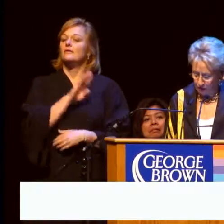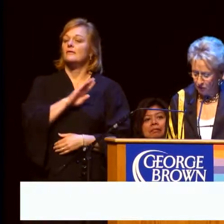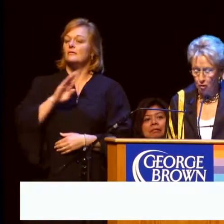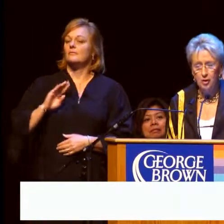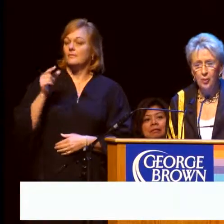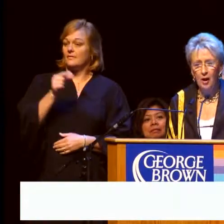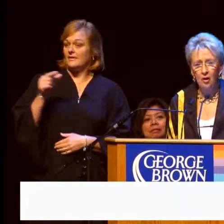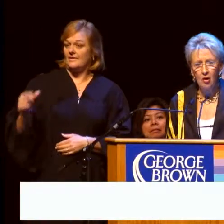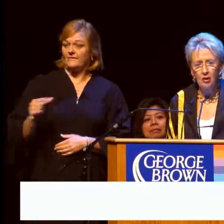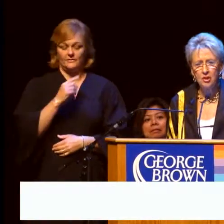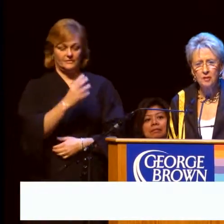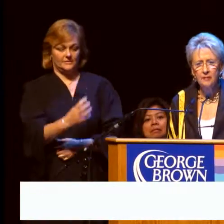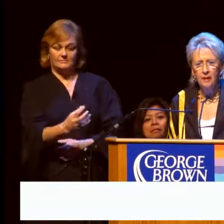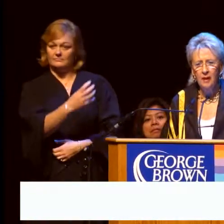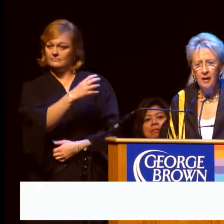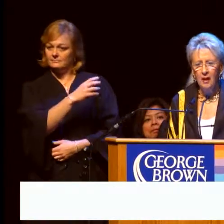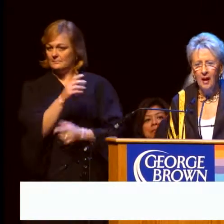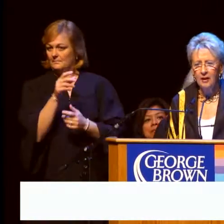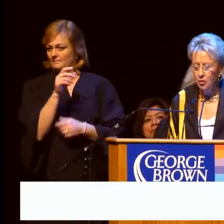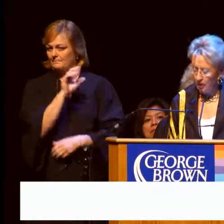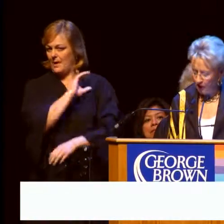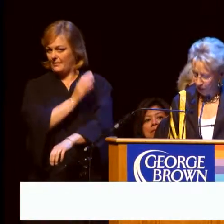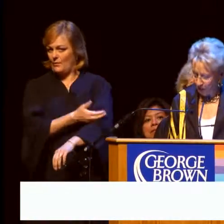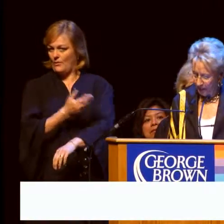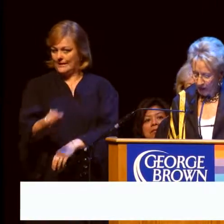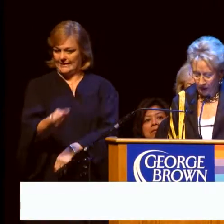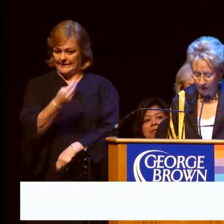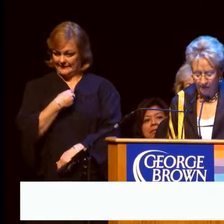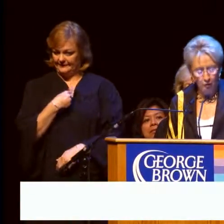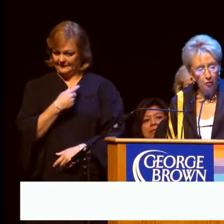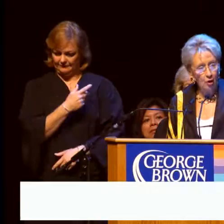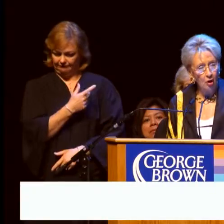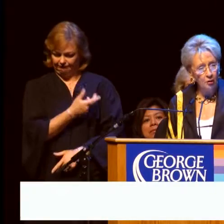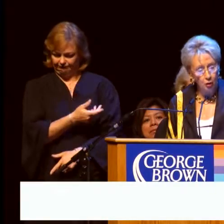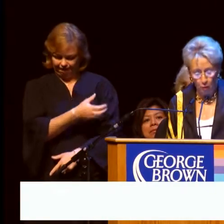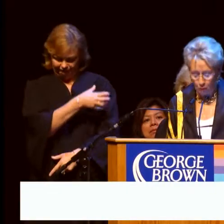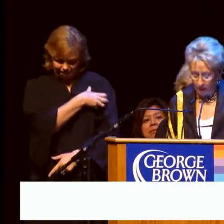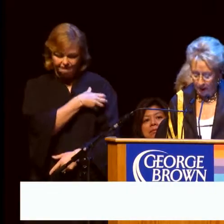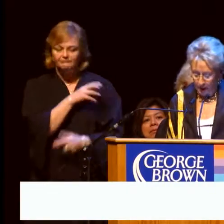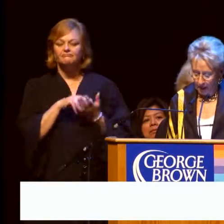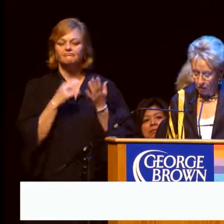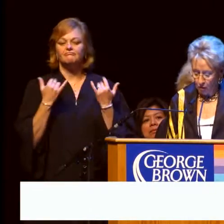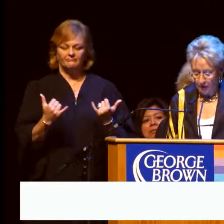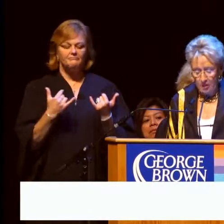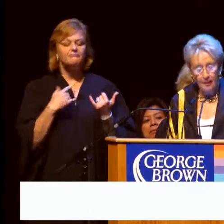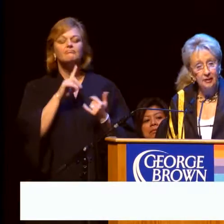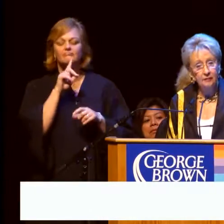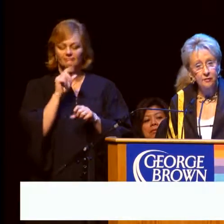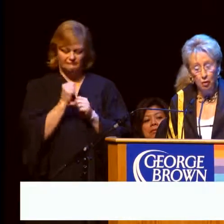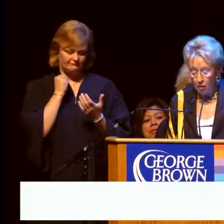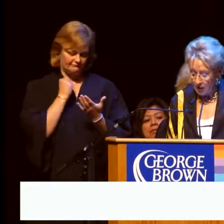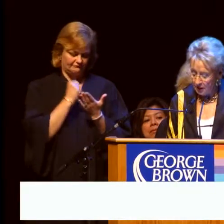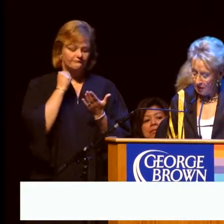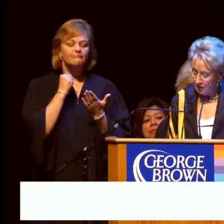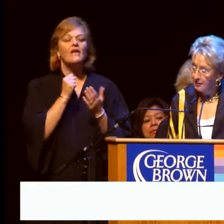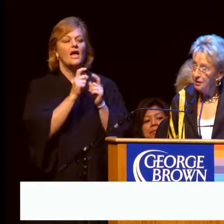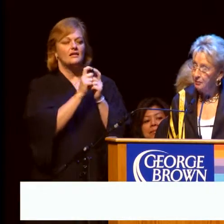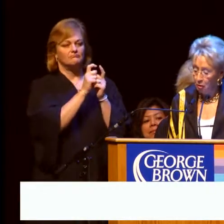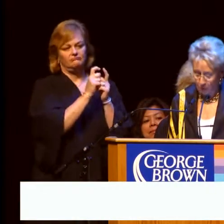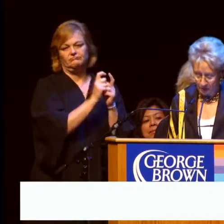OF GEORGE BROWN COLLEGE, I DO HEREBY CONFER ON YOU YOUR RESPECTIVE DEGREES, DIPLOMAS